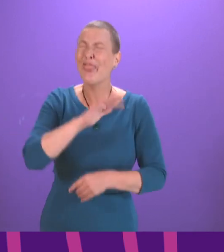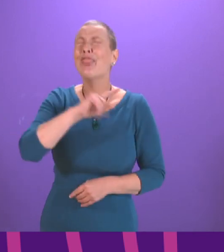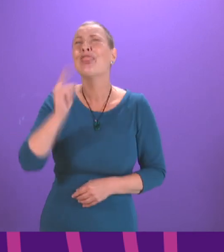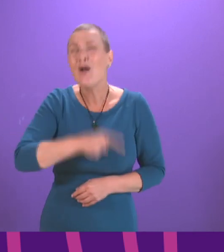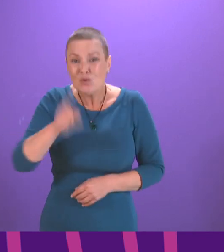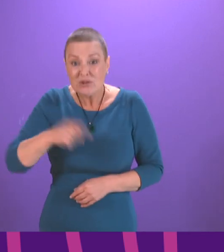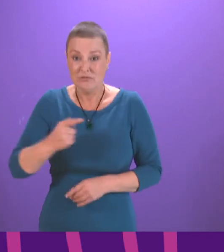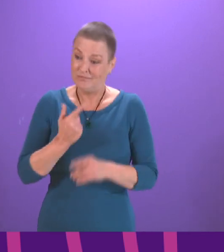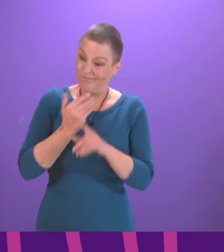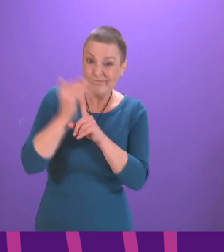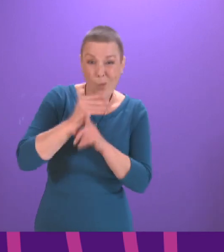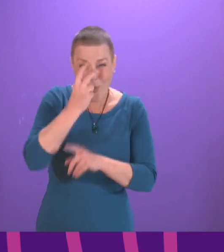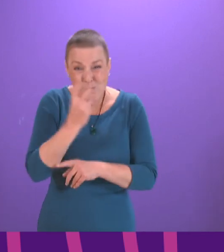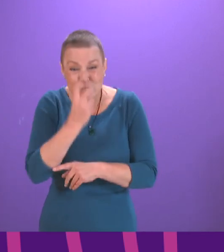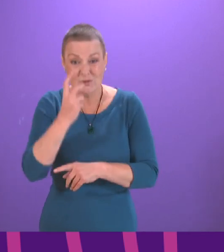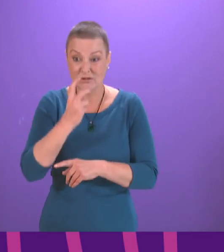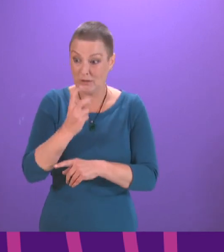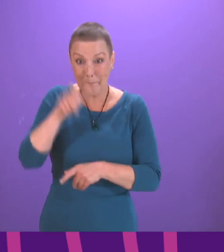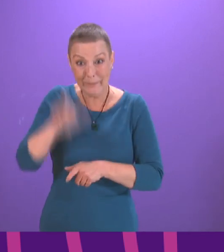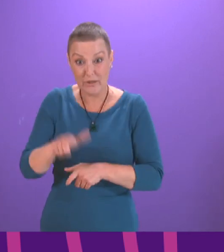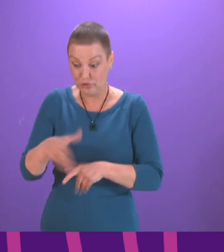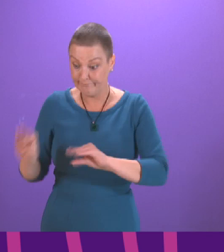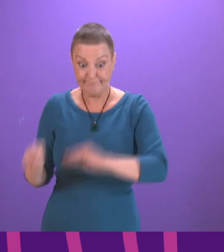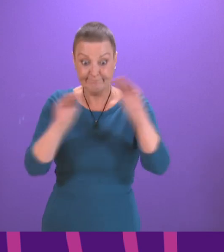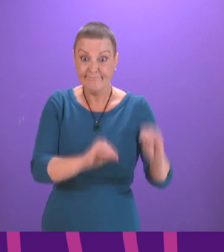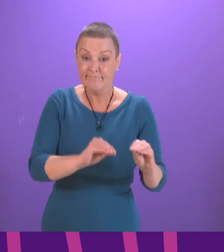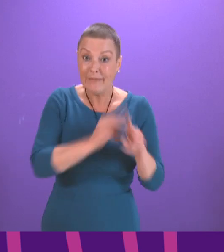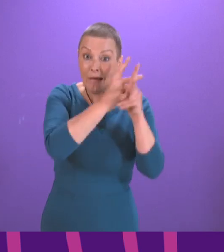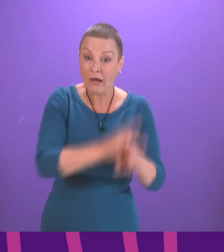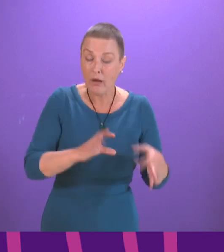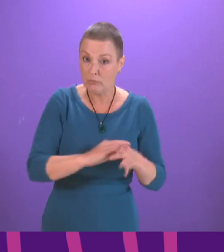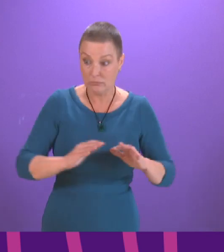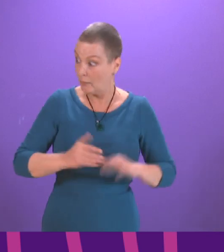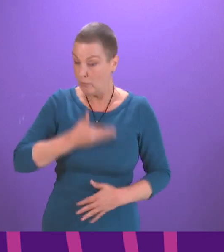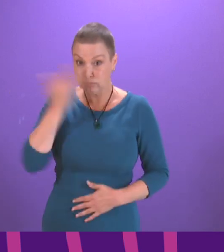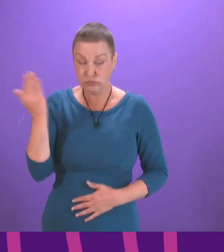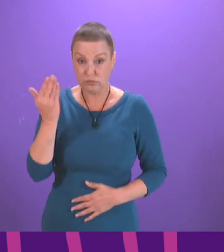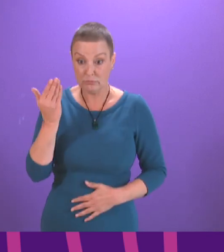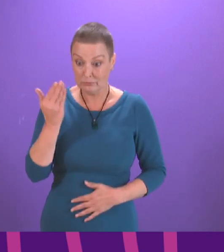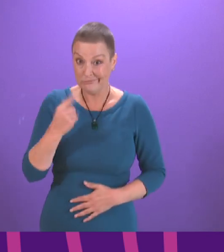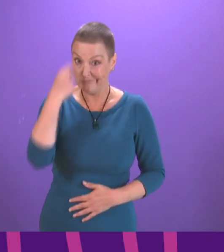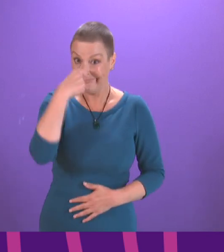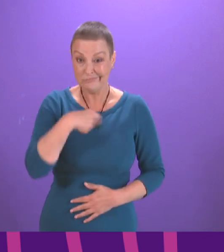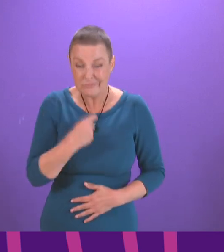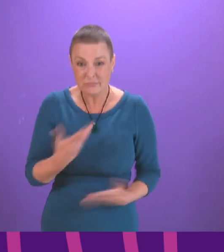transferred into care homes without being tested at all. Care homes that took discharges